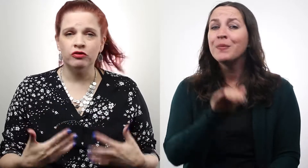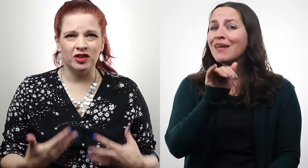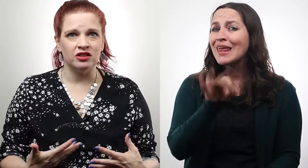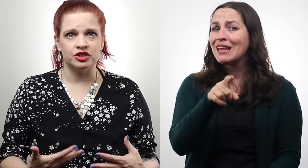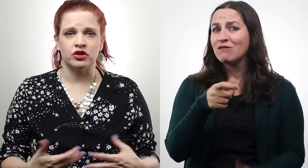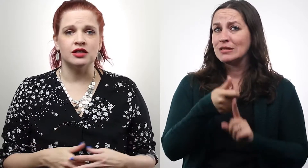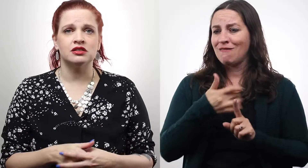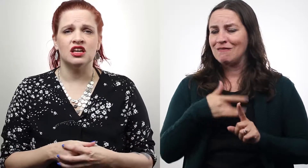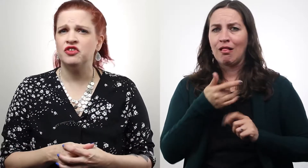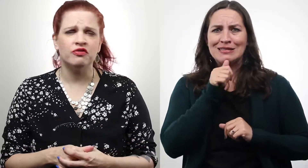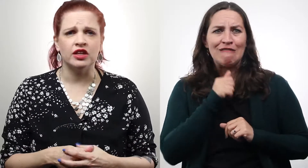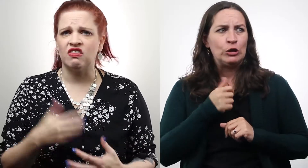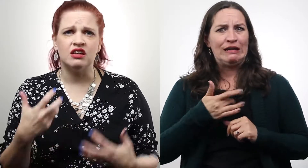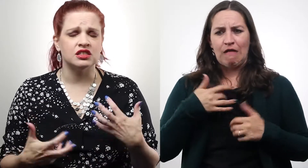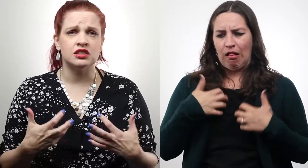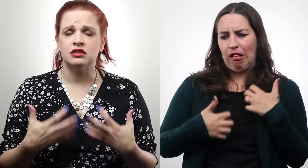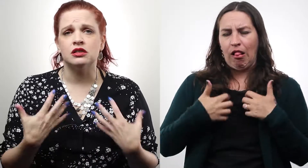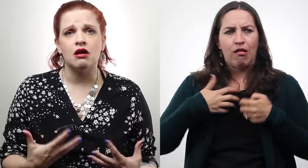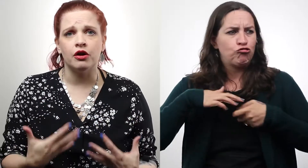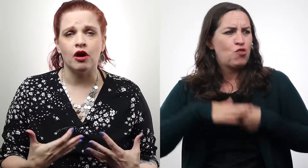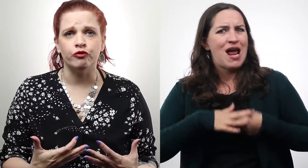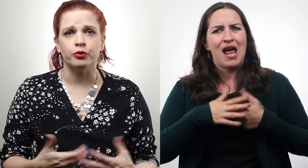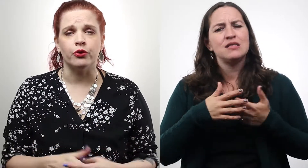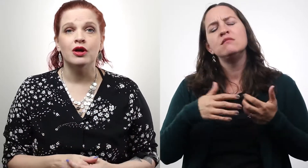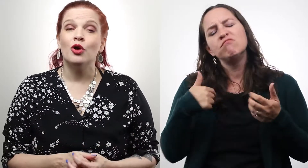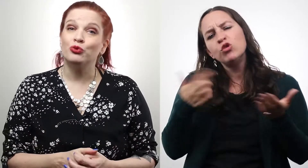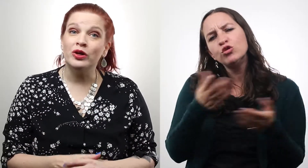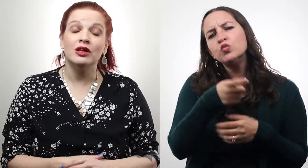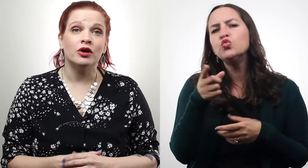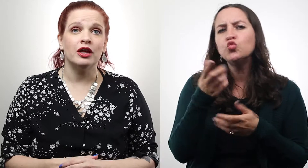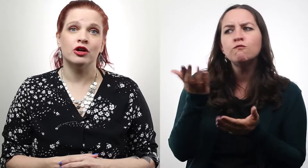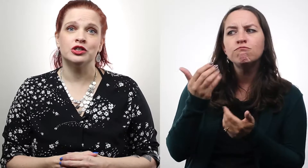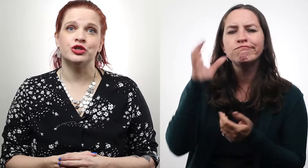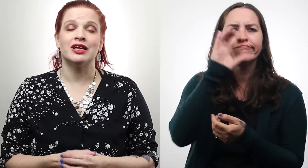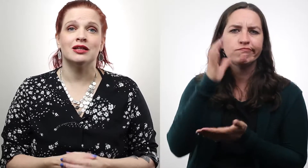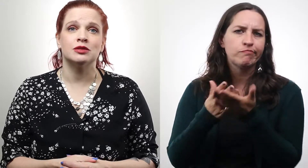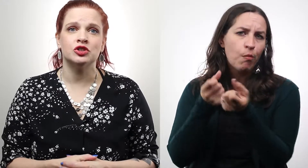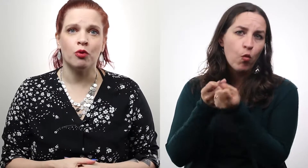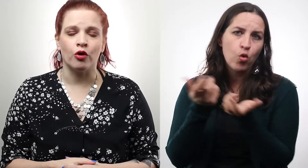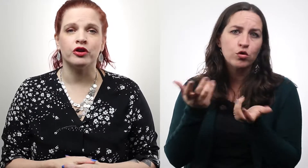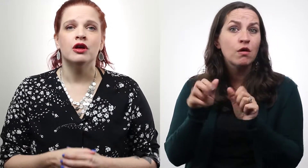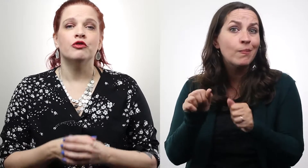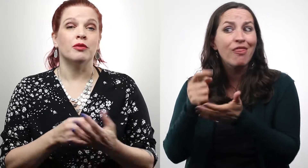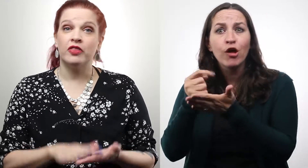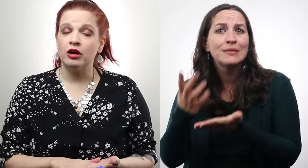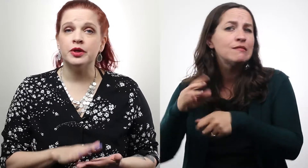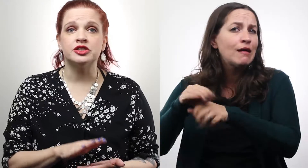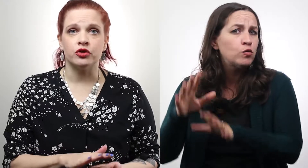you're feeling distress, if you're feeling that dissonance and it's uncomfortable, I really want to encourage you to get some support from a therapist